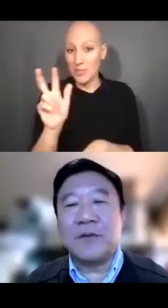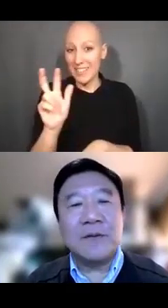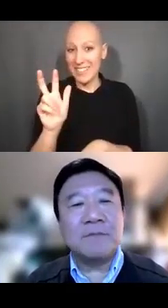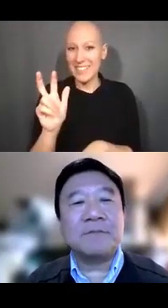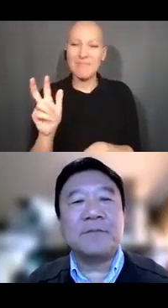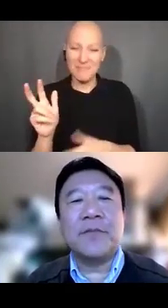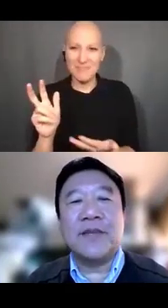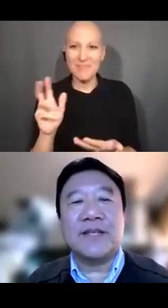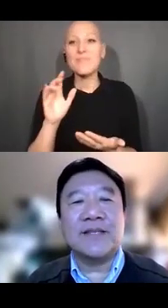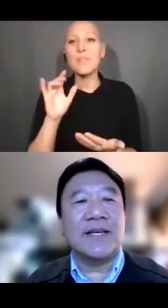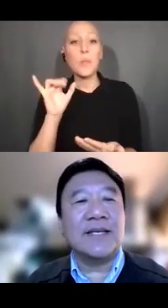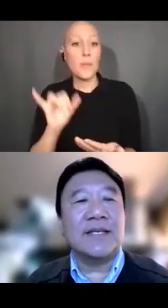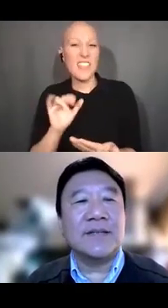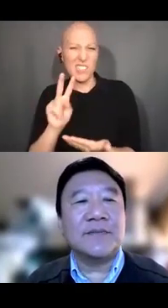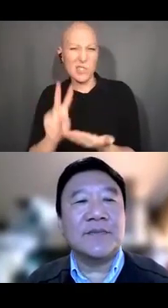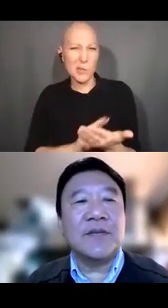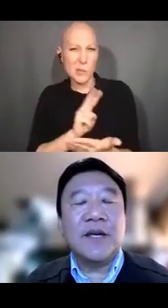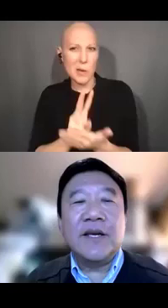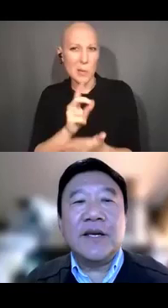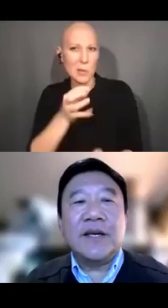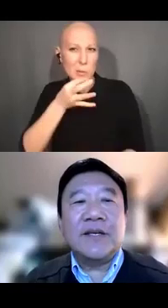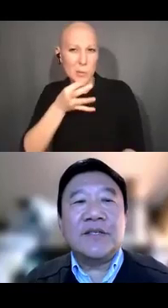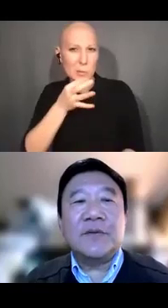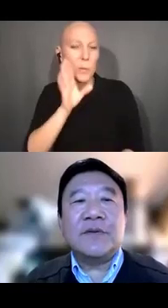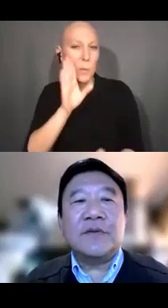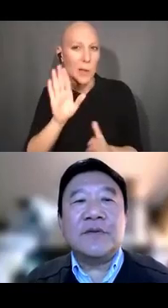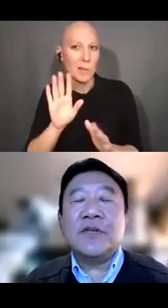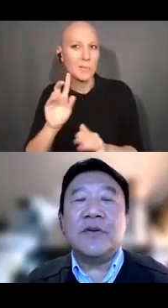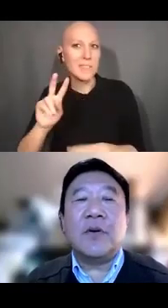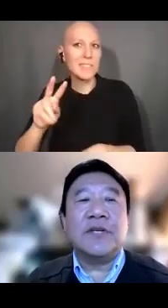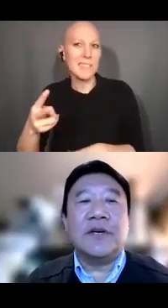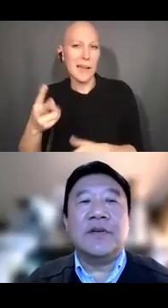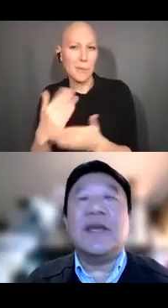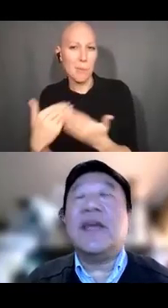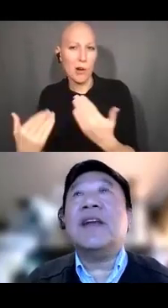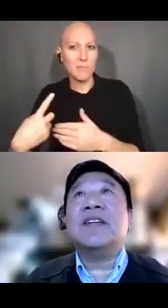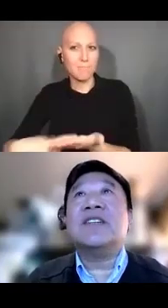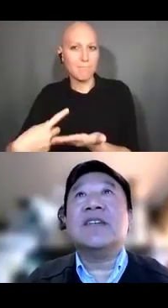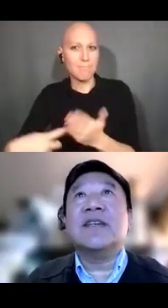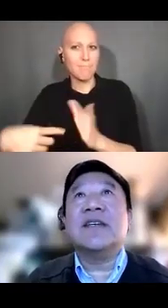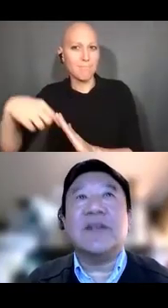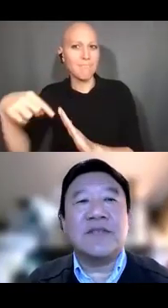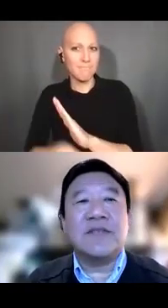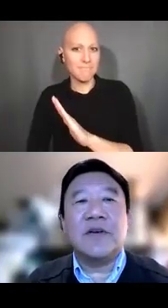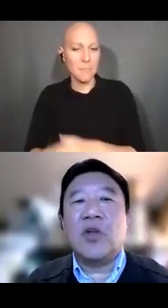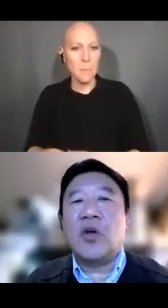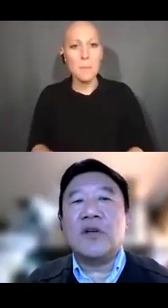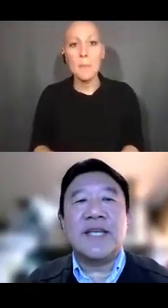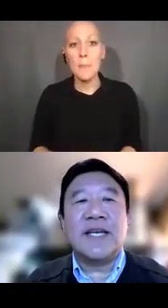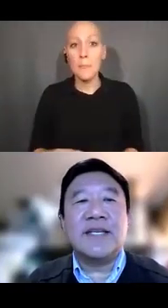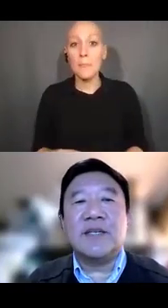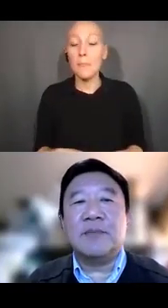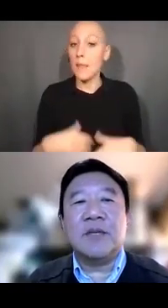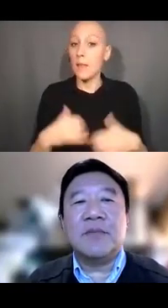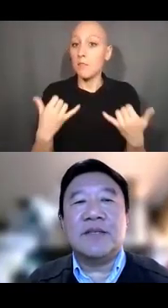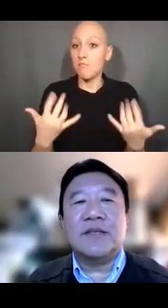All right. Next slide. So that you all know, the NIH has a very long standing commitment